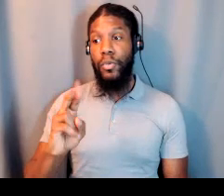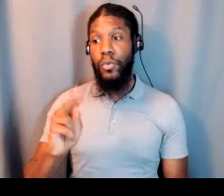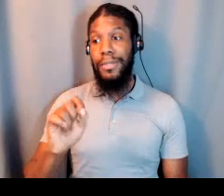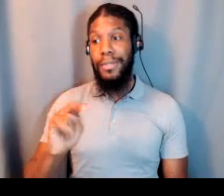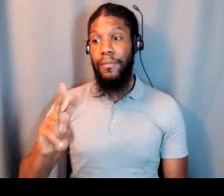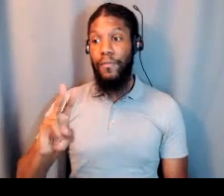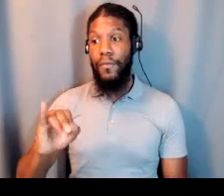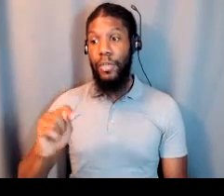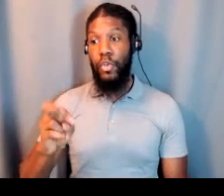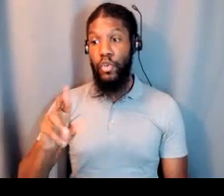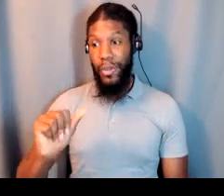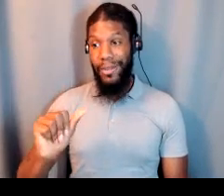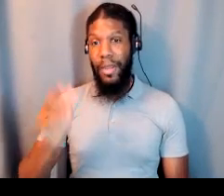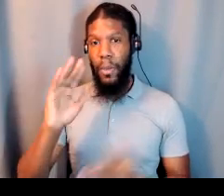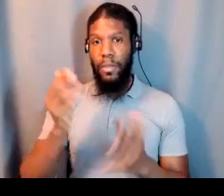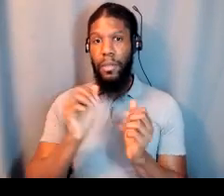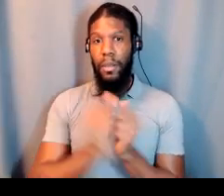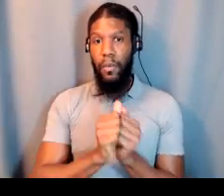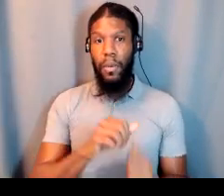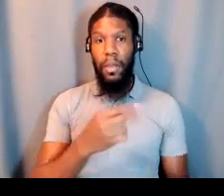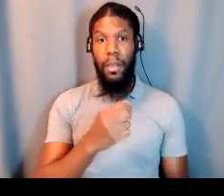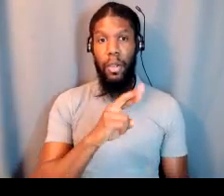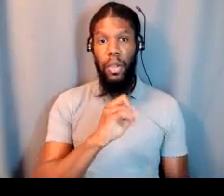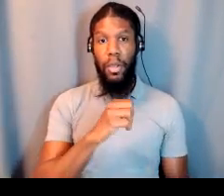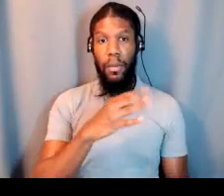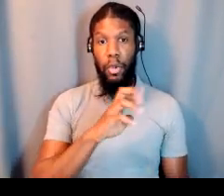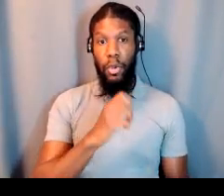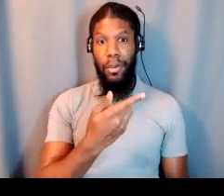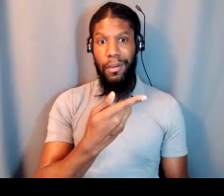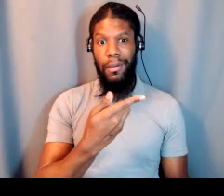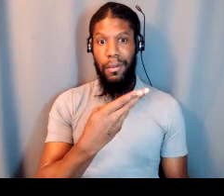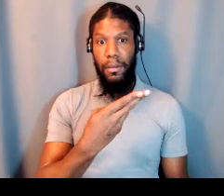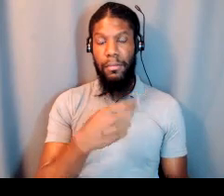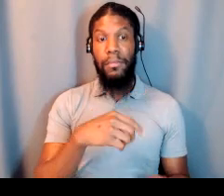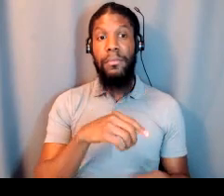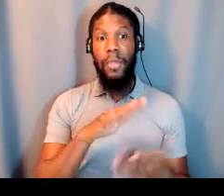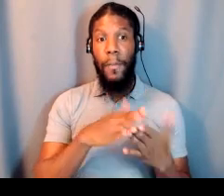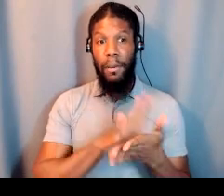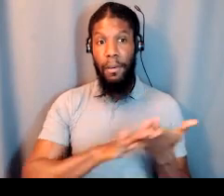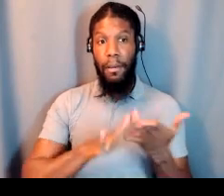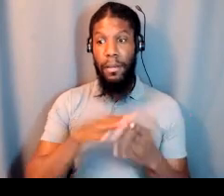with Harrisburg Area Community College. So the University of Houston Victoria is somewhat unique in that it has